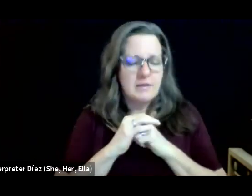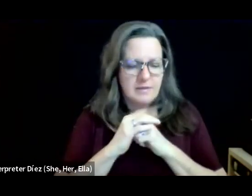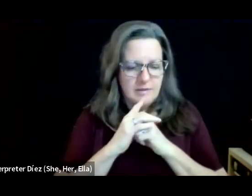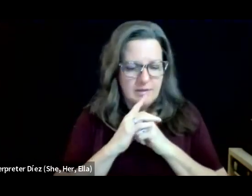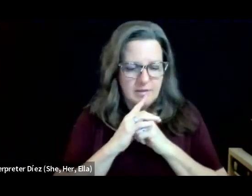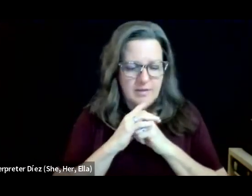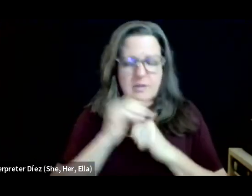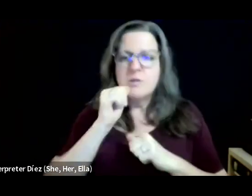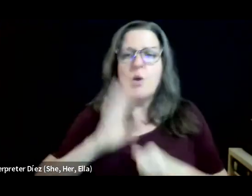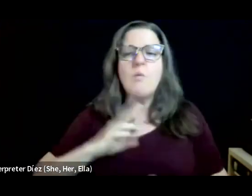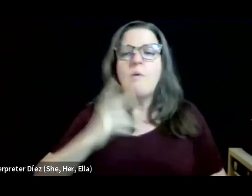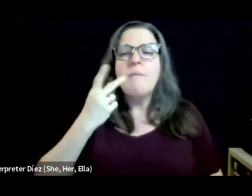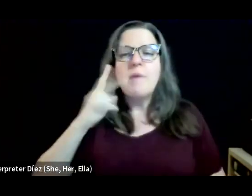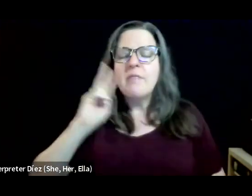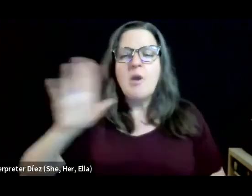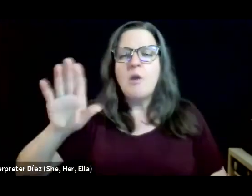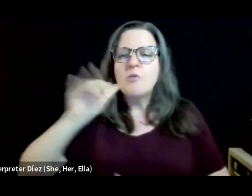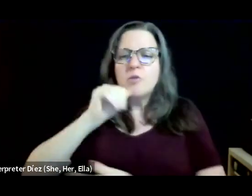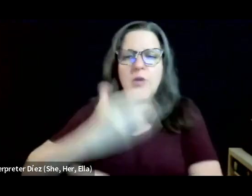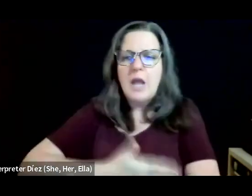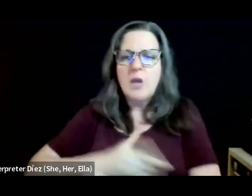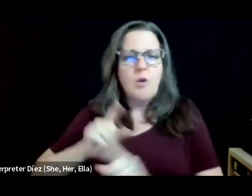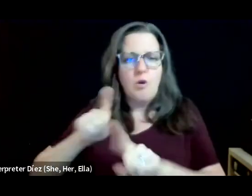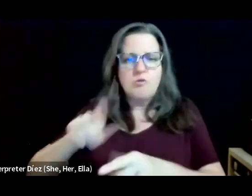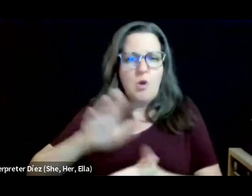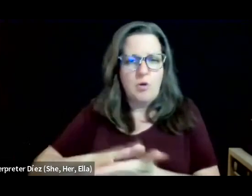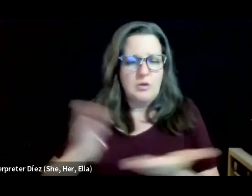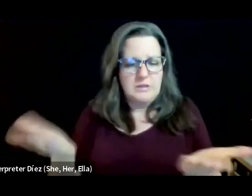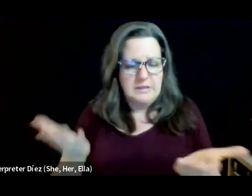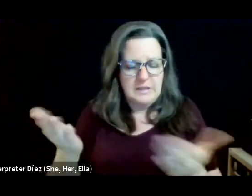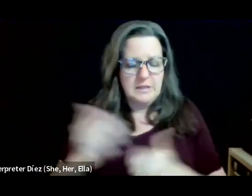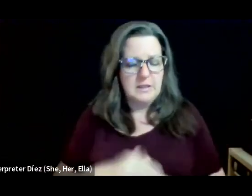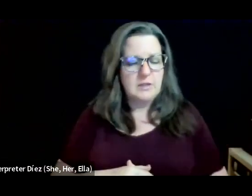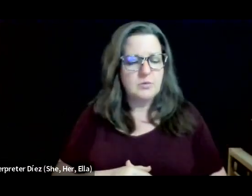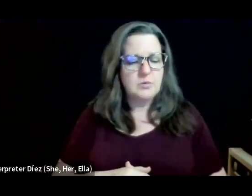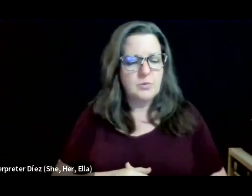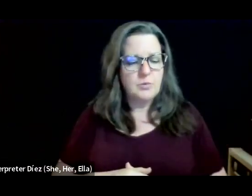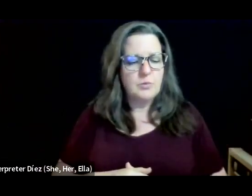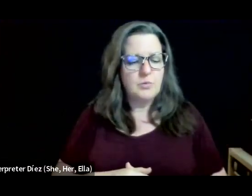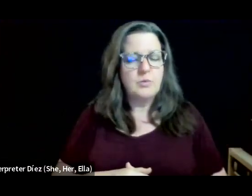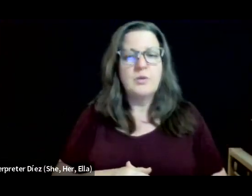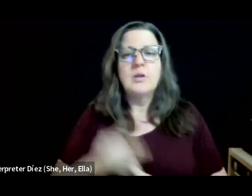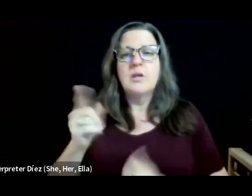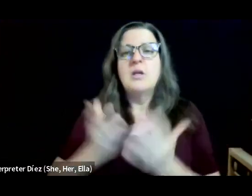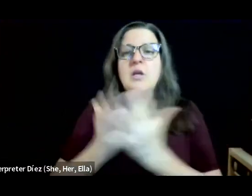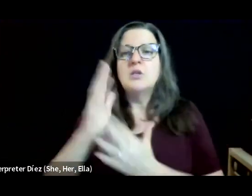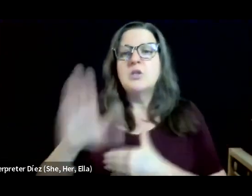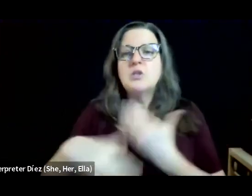other day her daughter is attending school here. She's gone through all the Pre-Requisites for nursing.